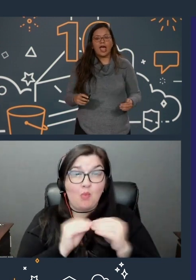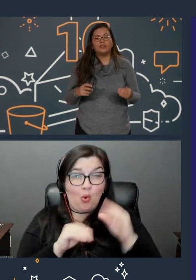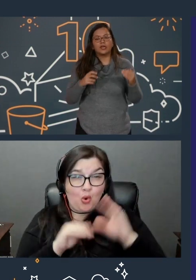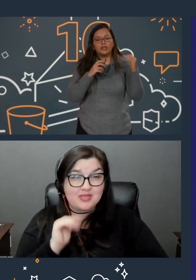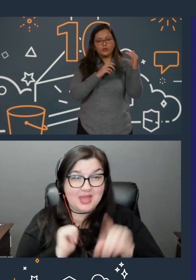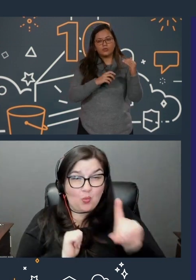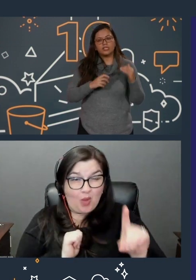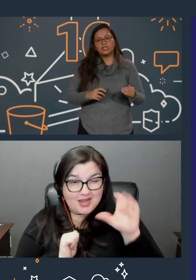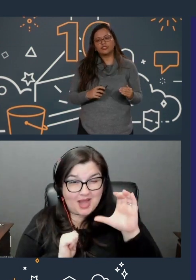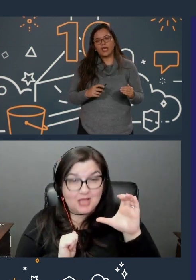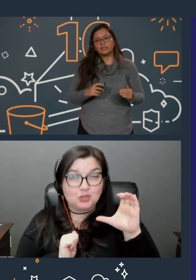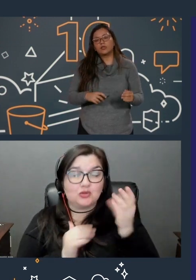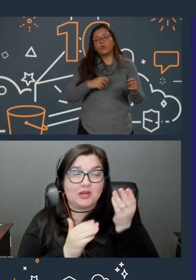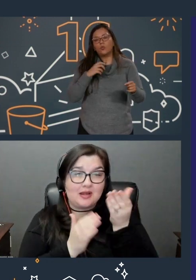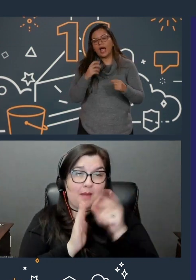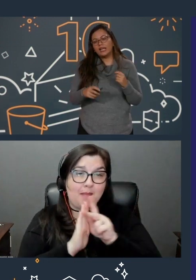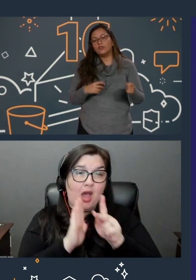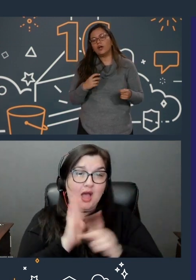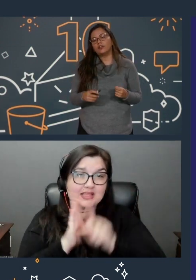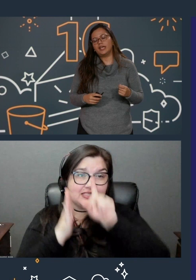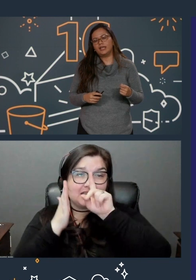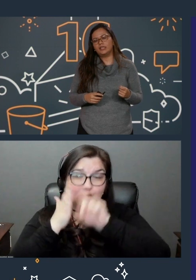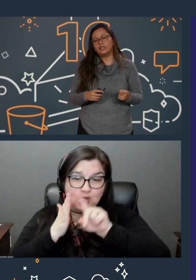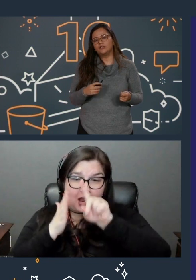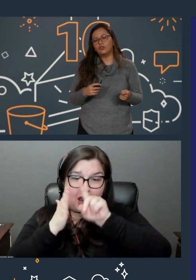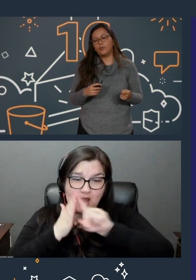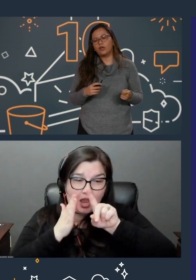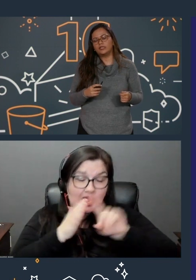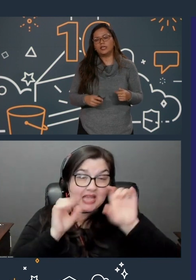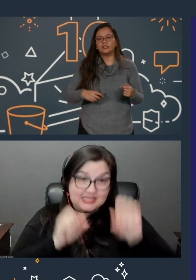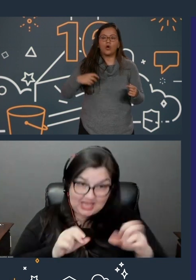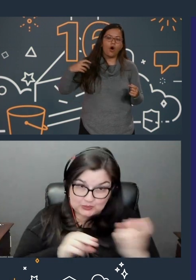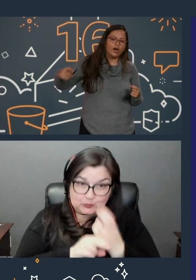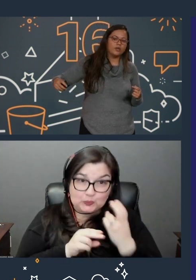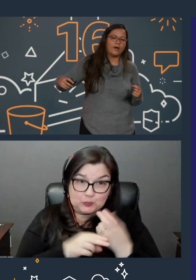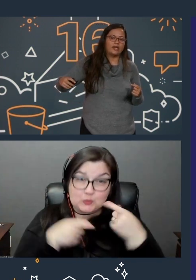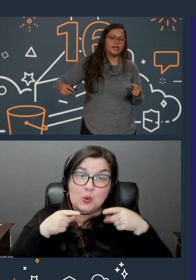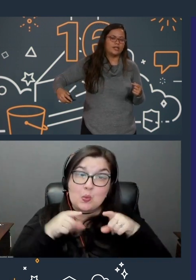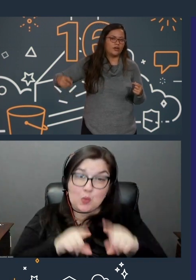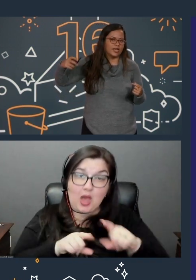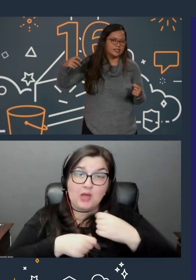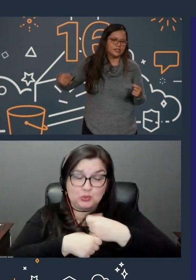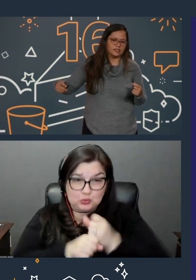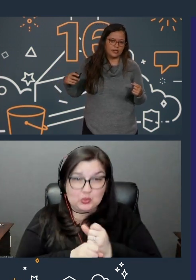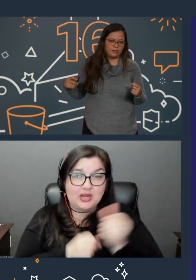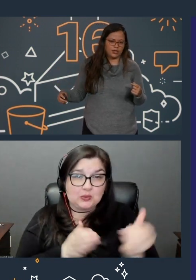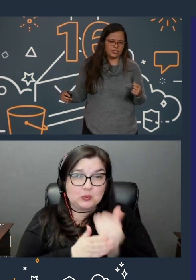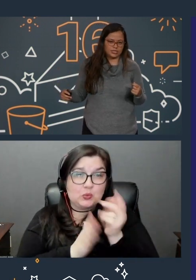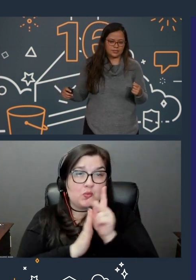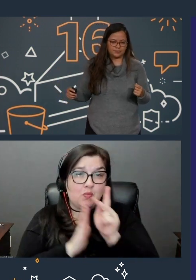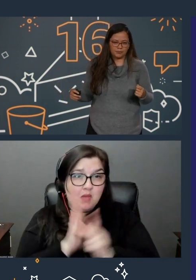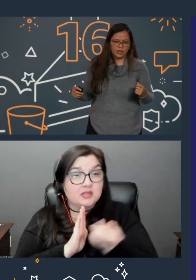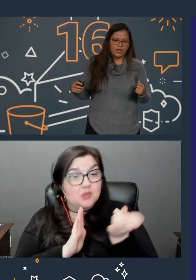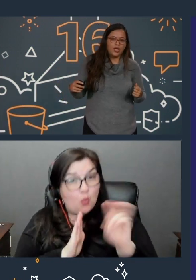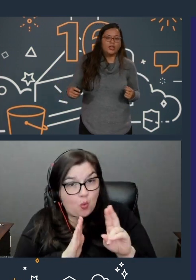and you can use these checks while you are creating these new policies or to validate your existing policies.